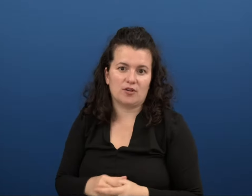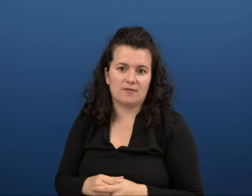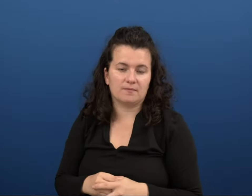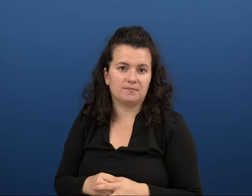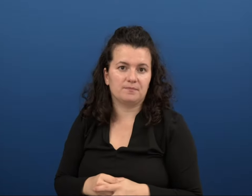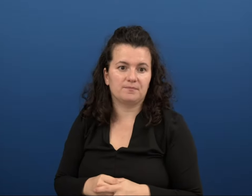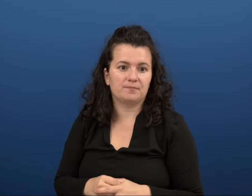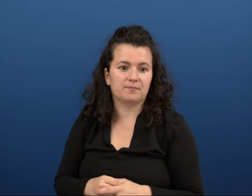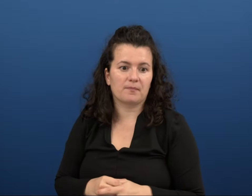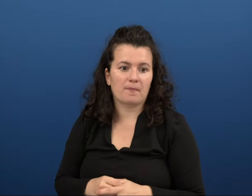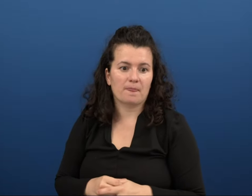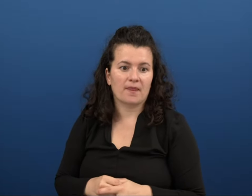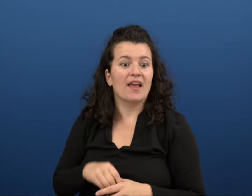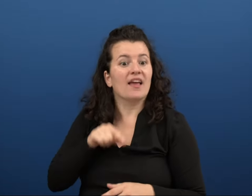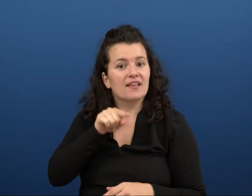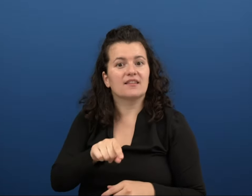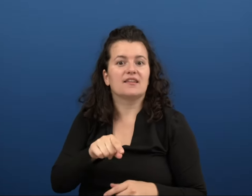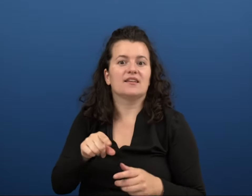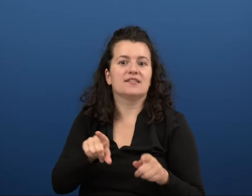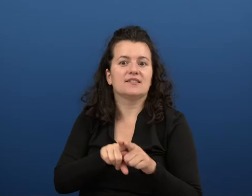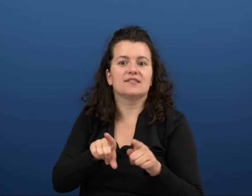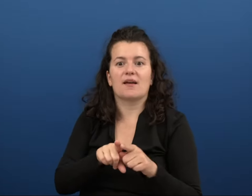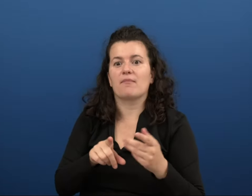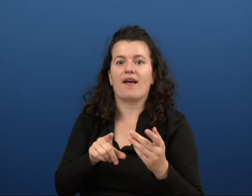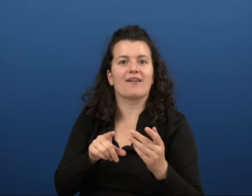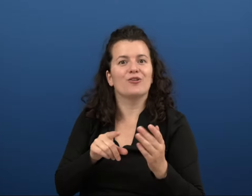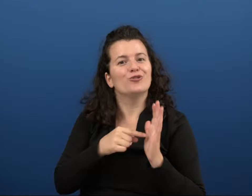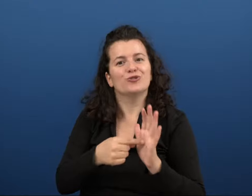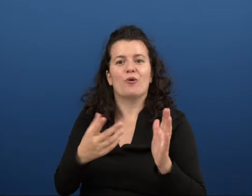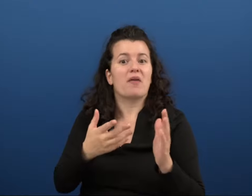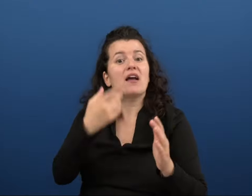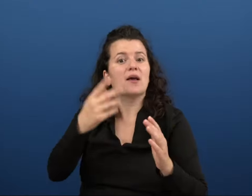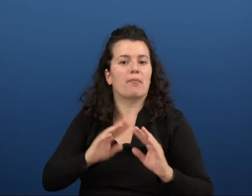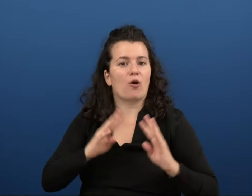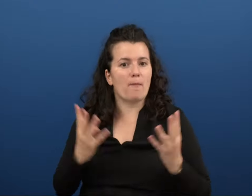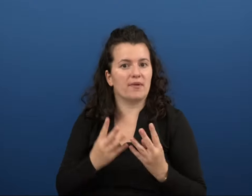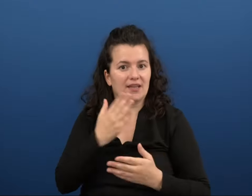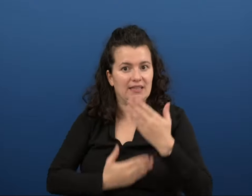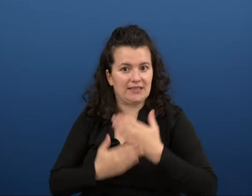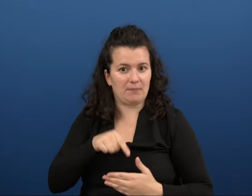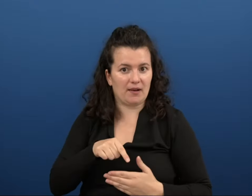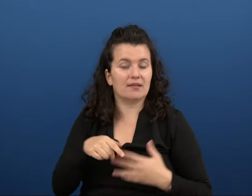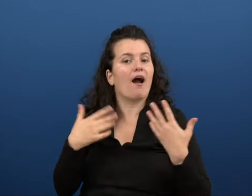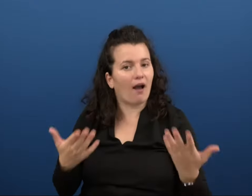with vibrant disability community. 16:34:30 This is also reflected in the process